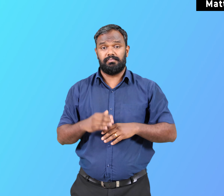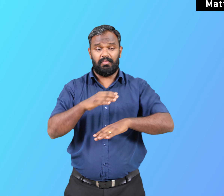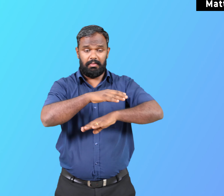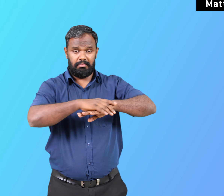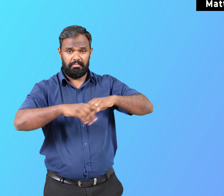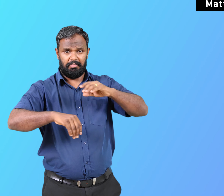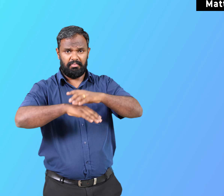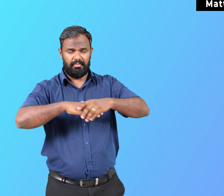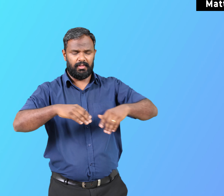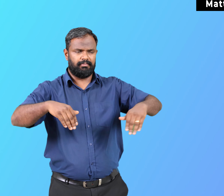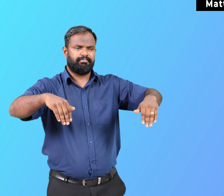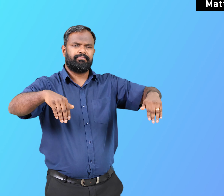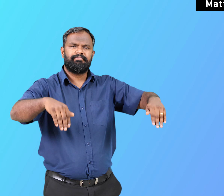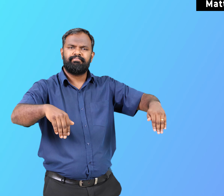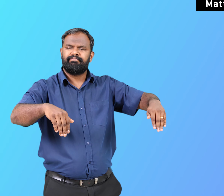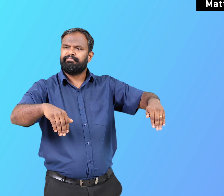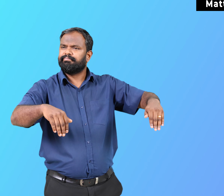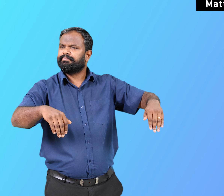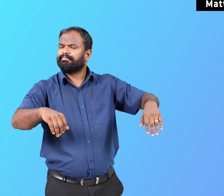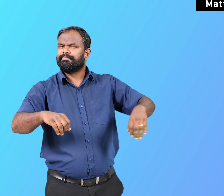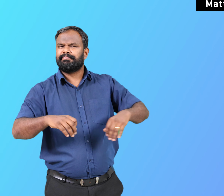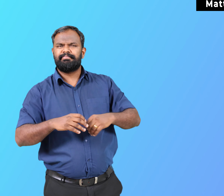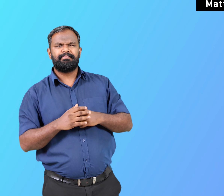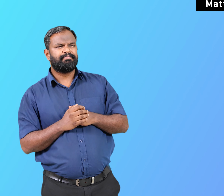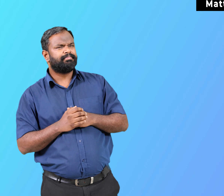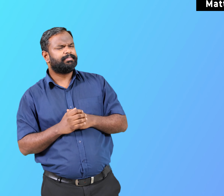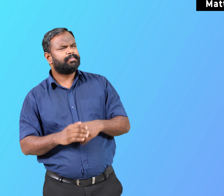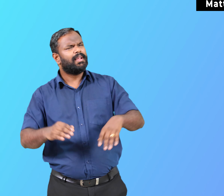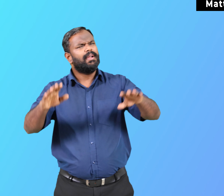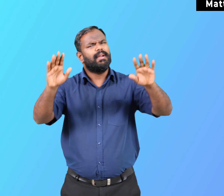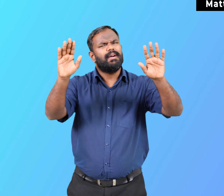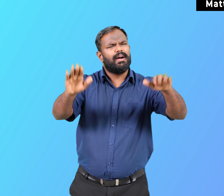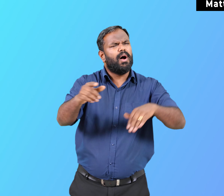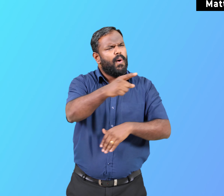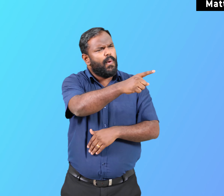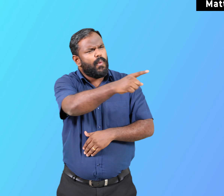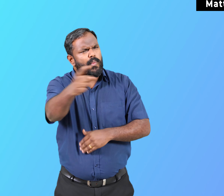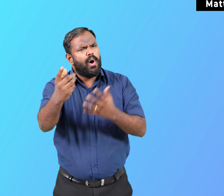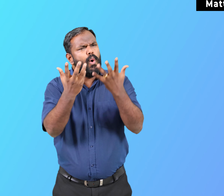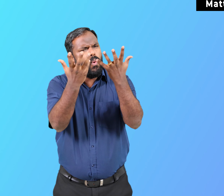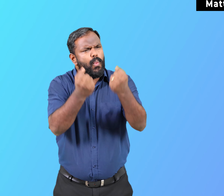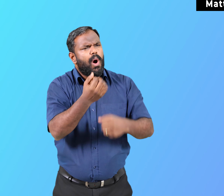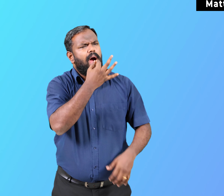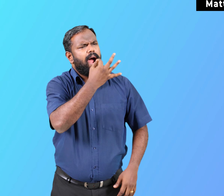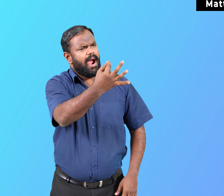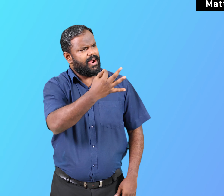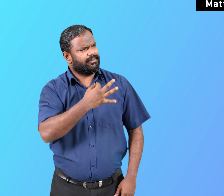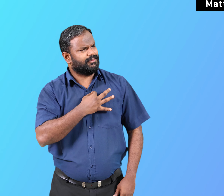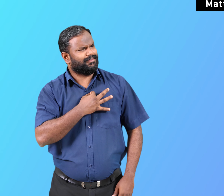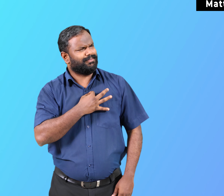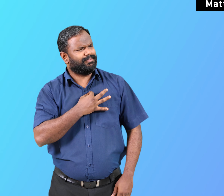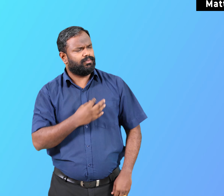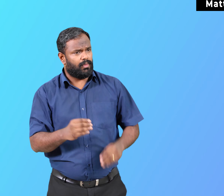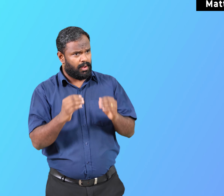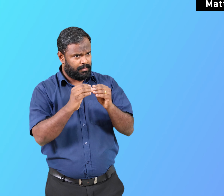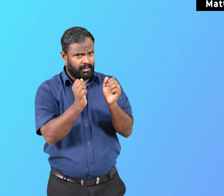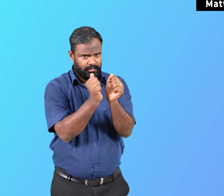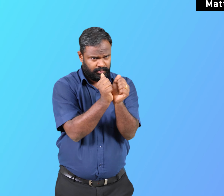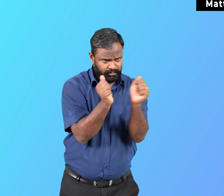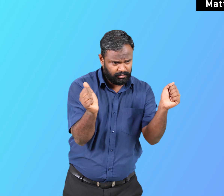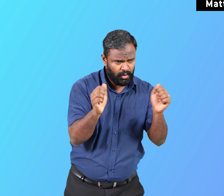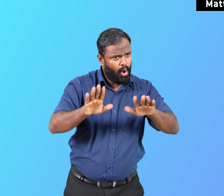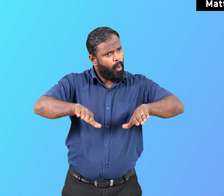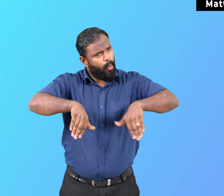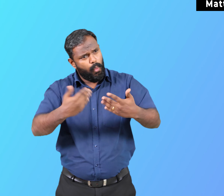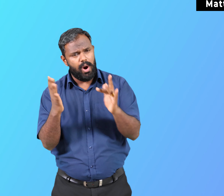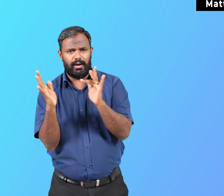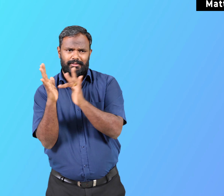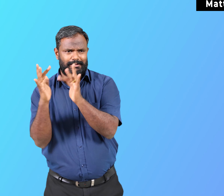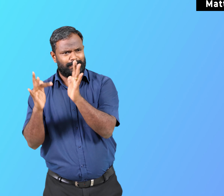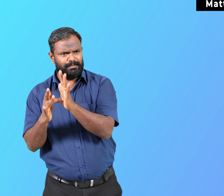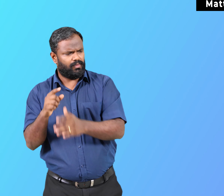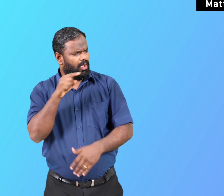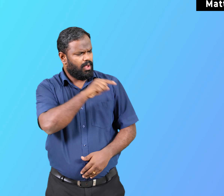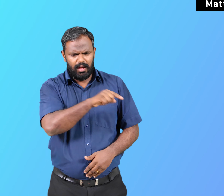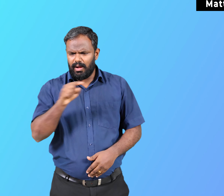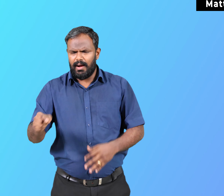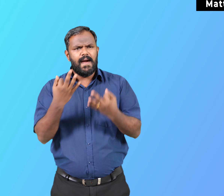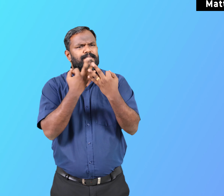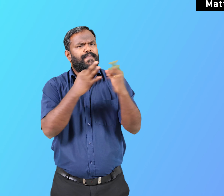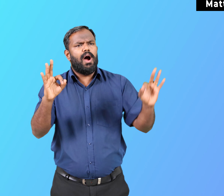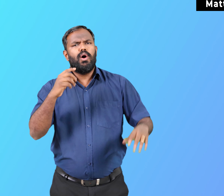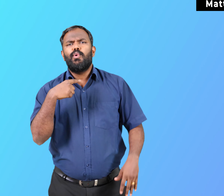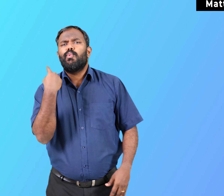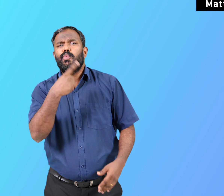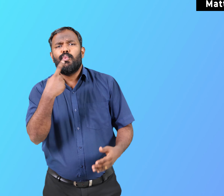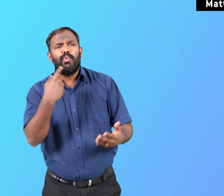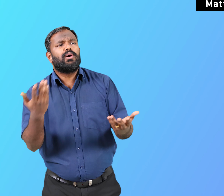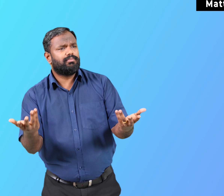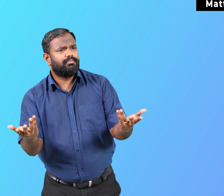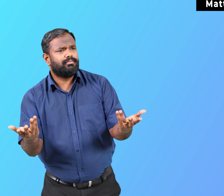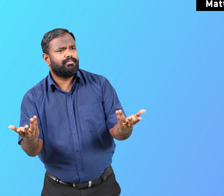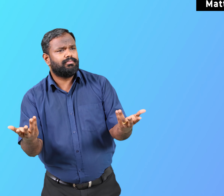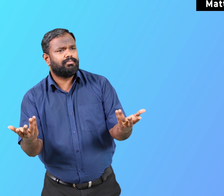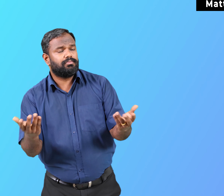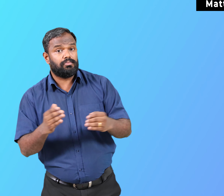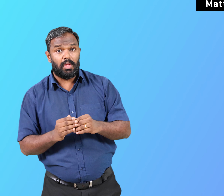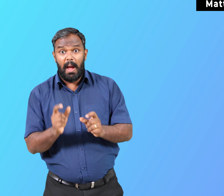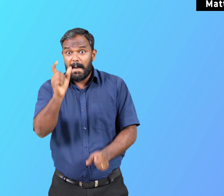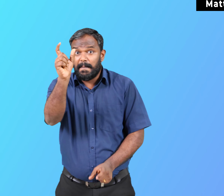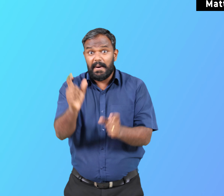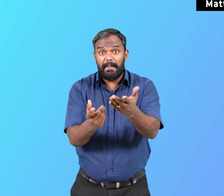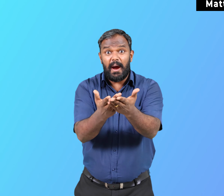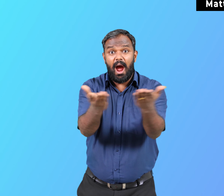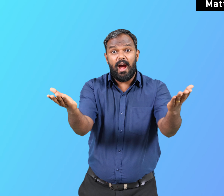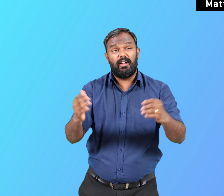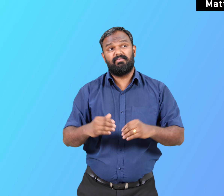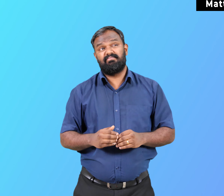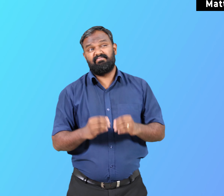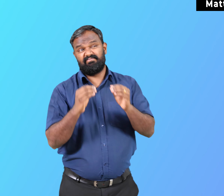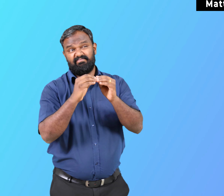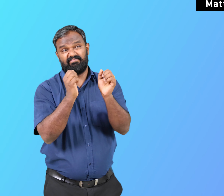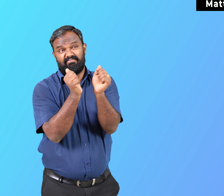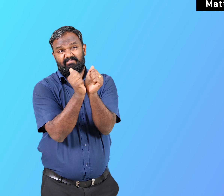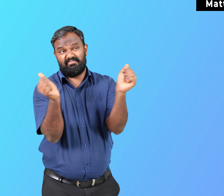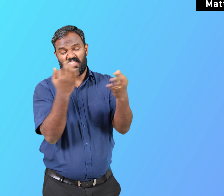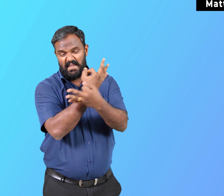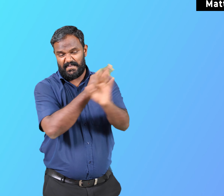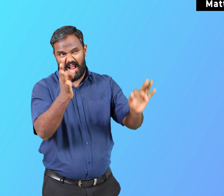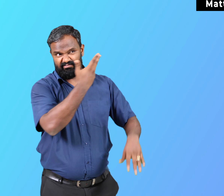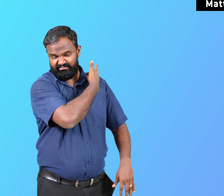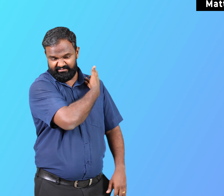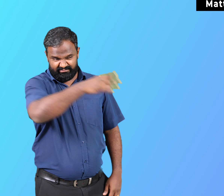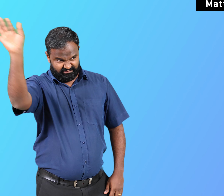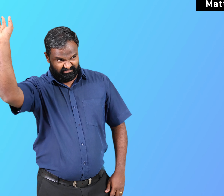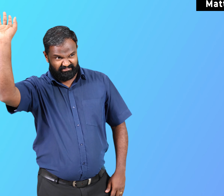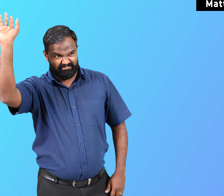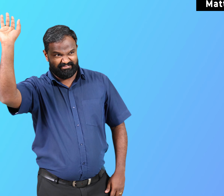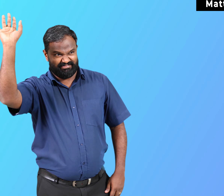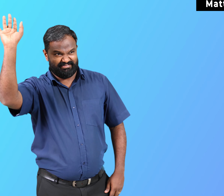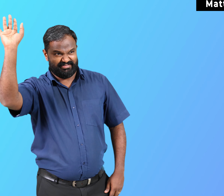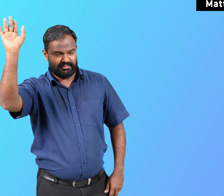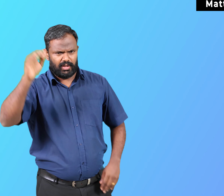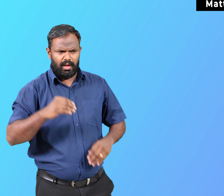Pilate said, “I have Barabbas and Jesus. Which one do you want me to set free for you?” The people answered, “Barabbas!”